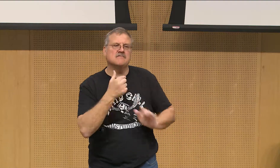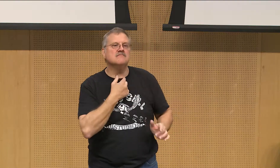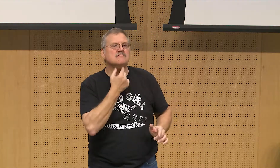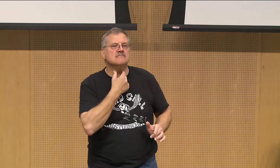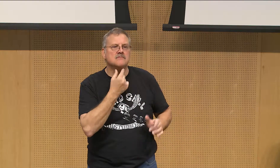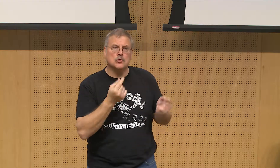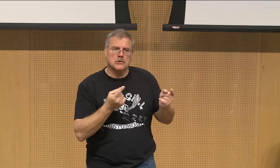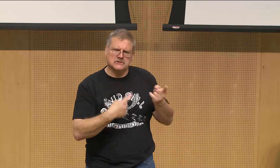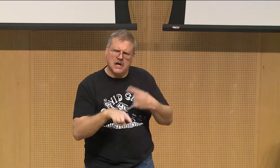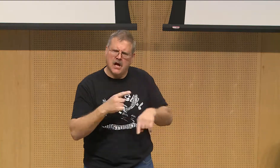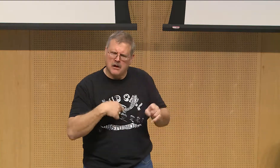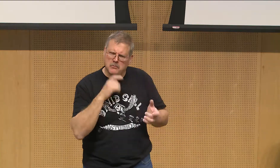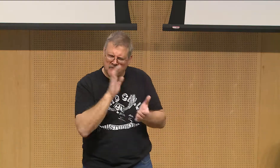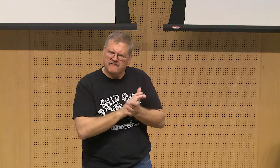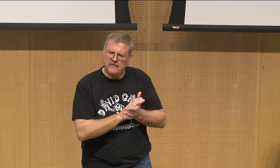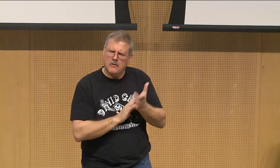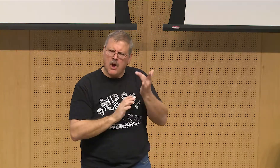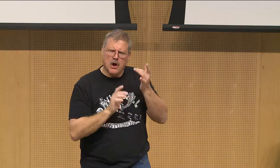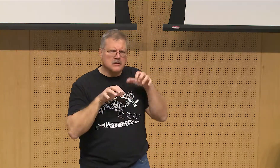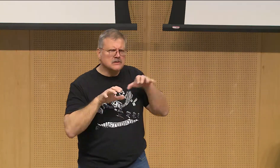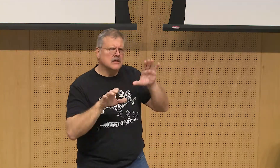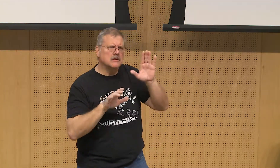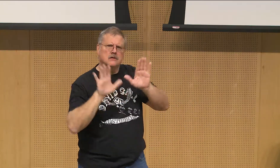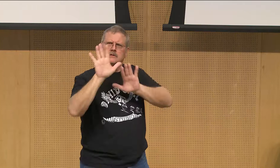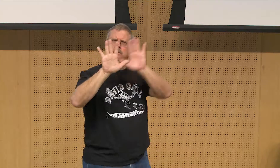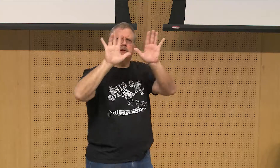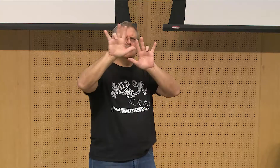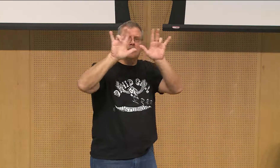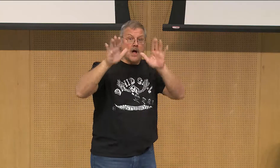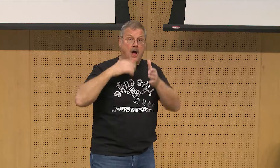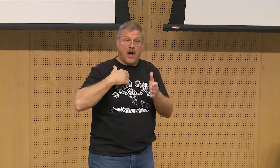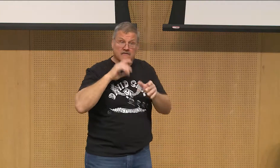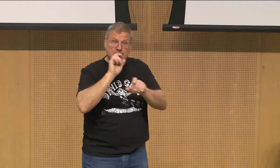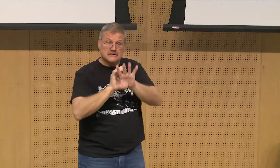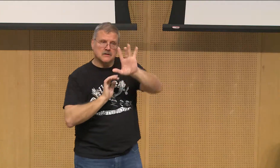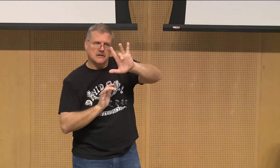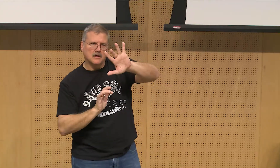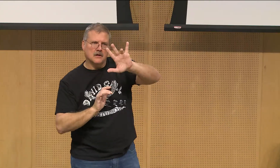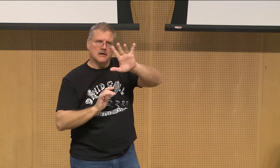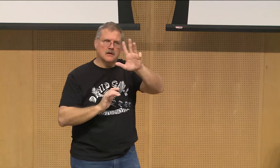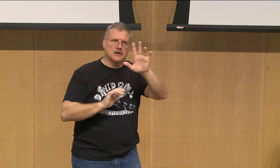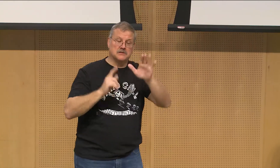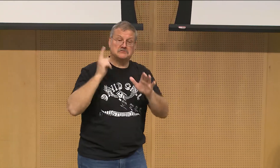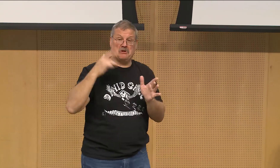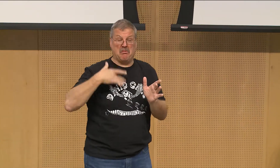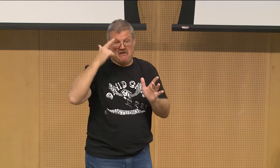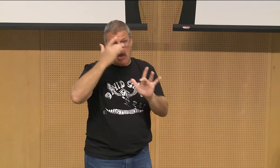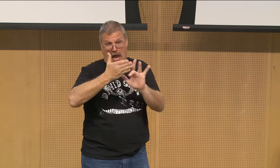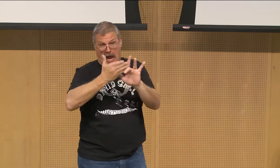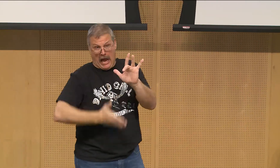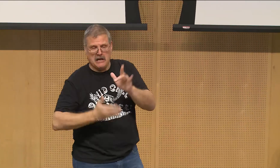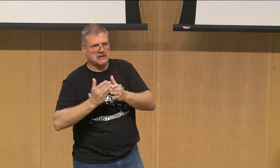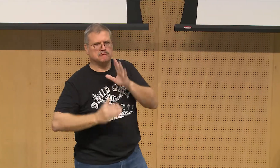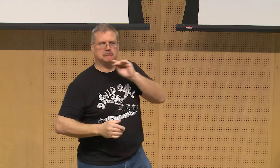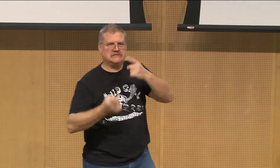You know, people thought you have to speak if you want to be successful, so I'm showing that hand symbol